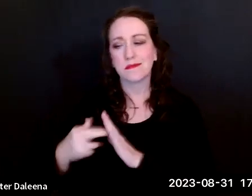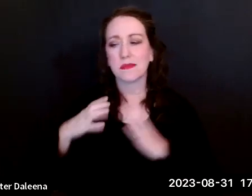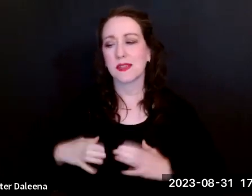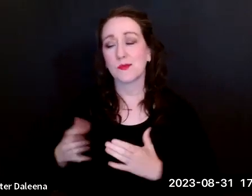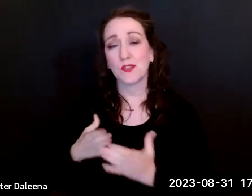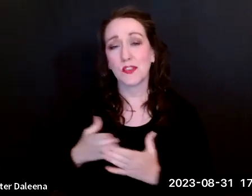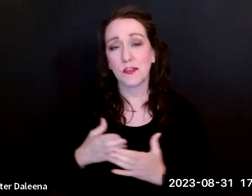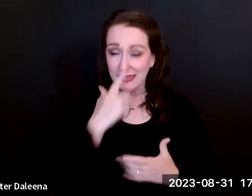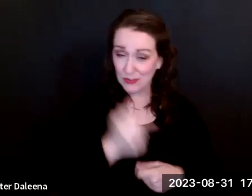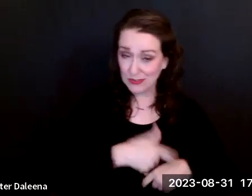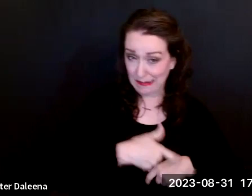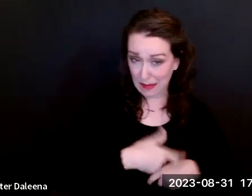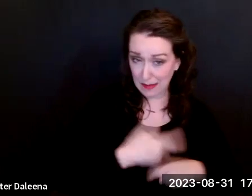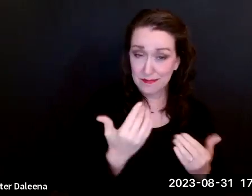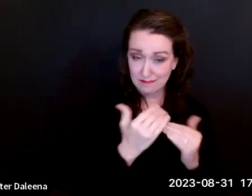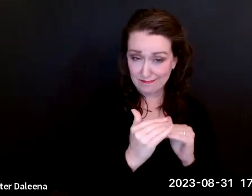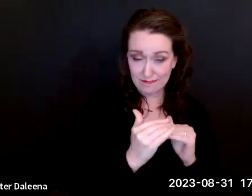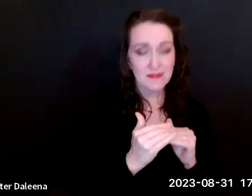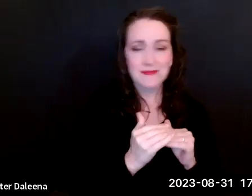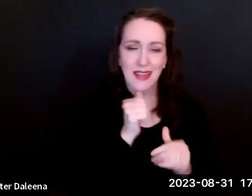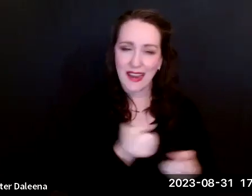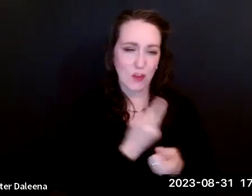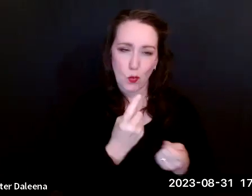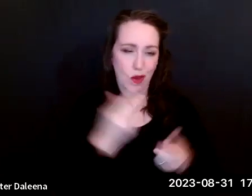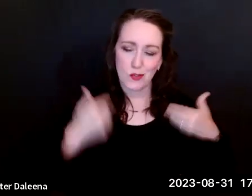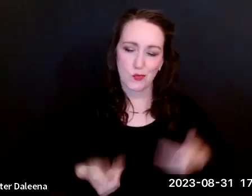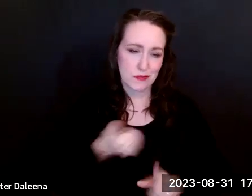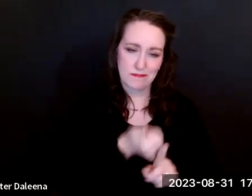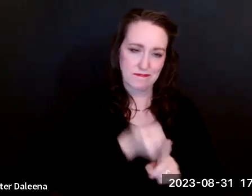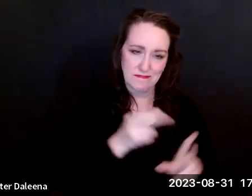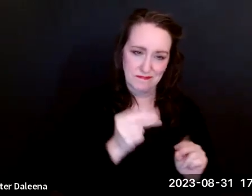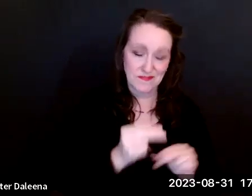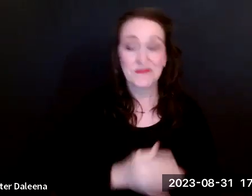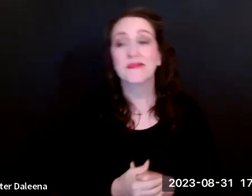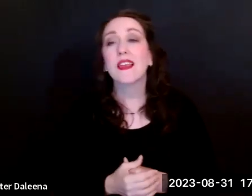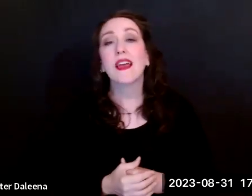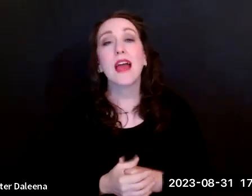in the interest of time we will not have everyone introduce themselves if you'd like to contact any